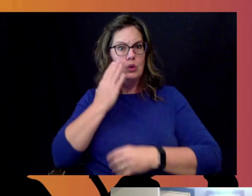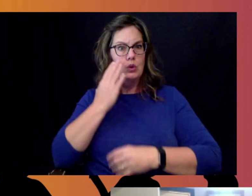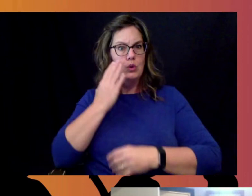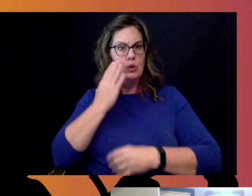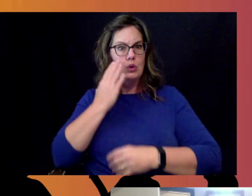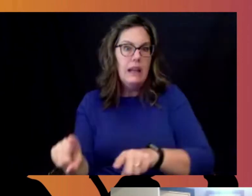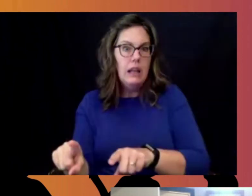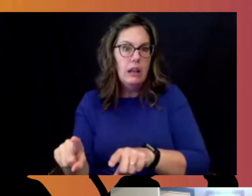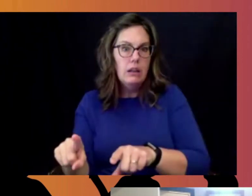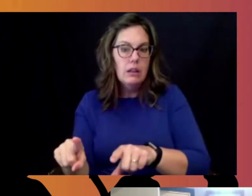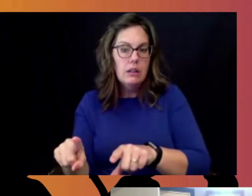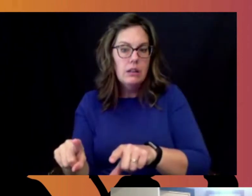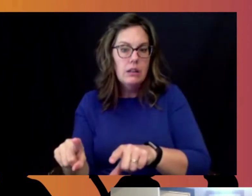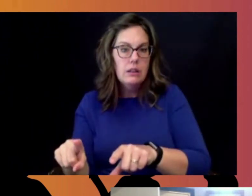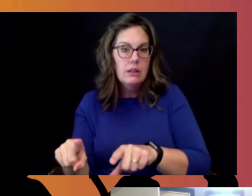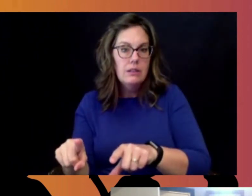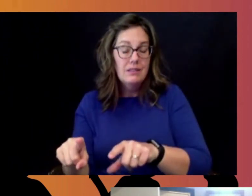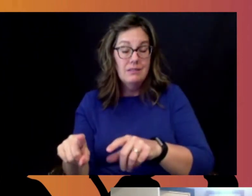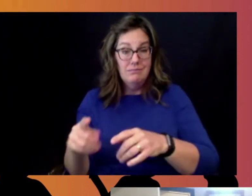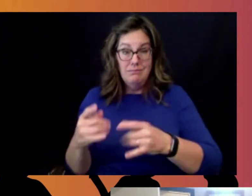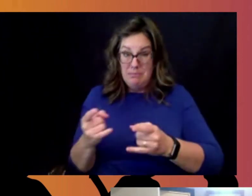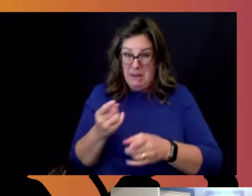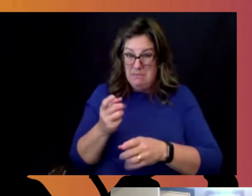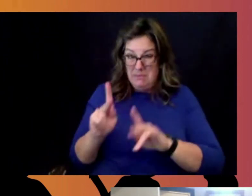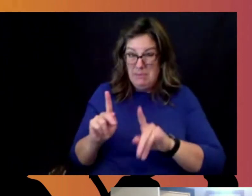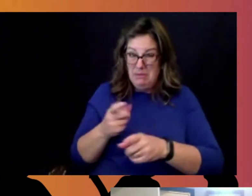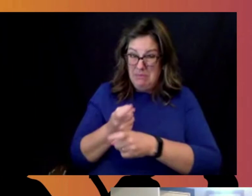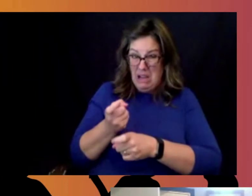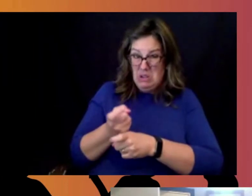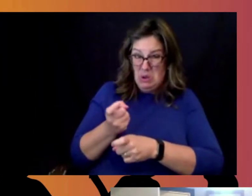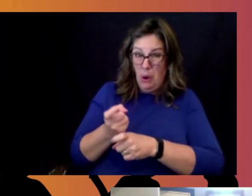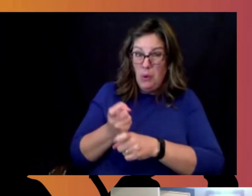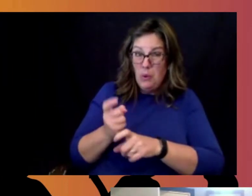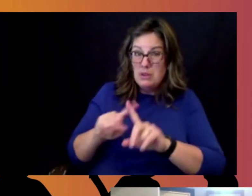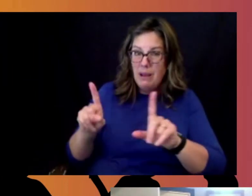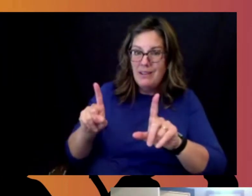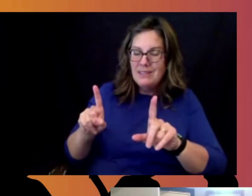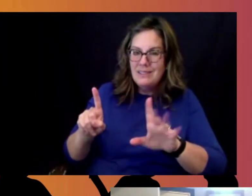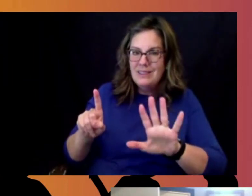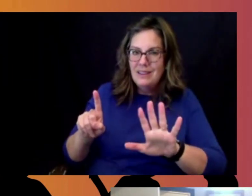you know people make jokes about it but your generation's ability to whip out a camera phone